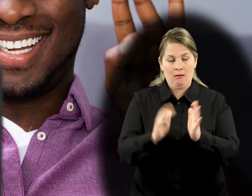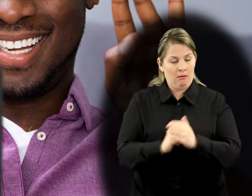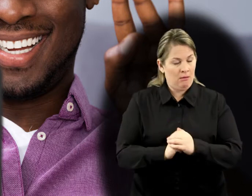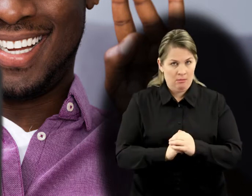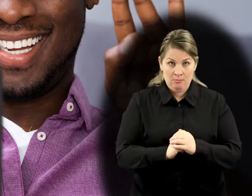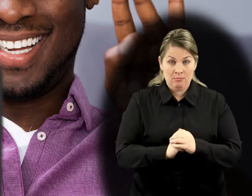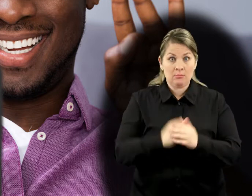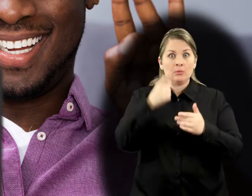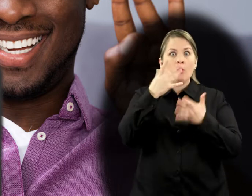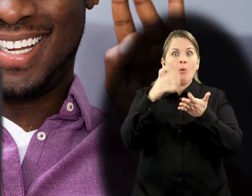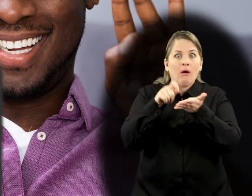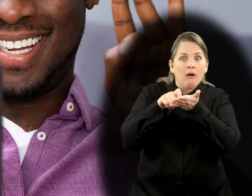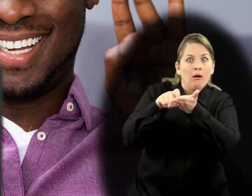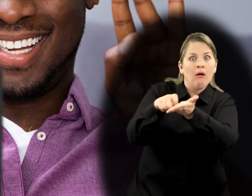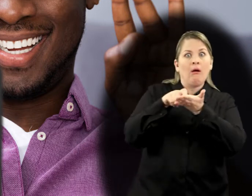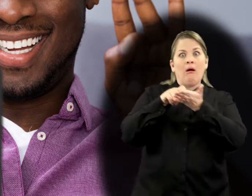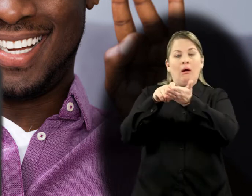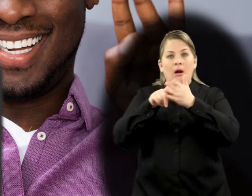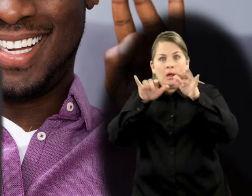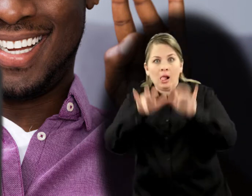Don't rely on written communication.